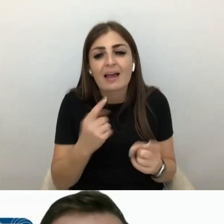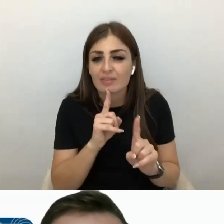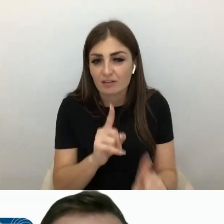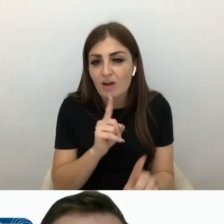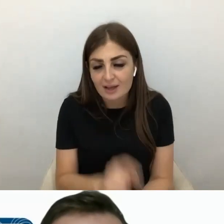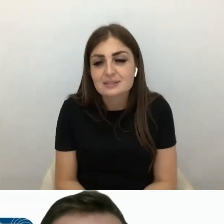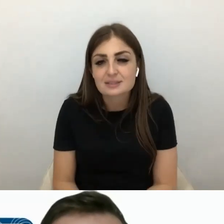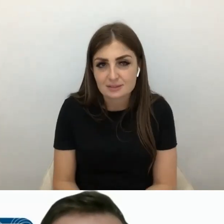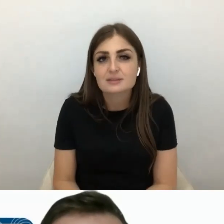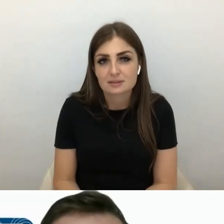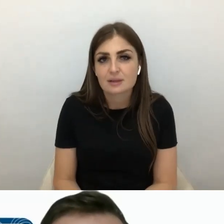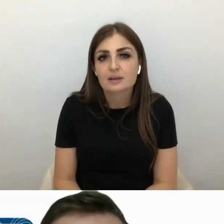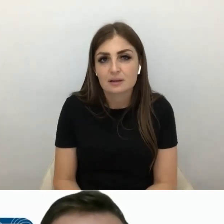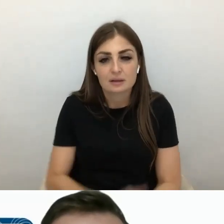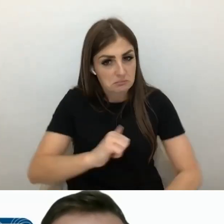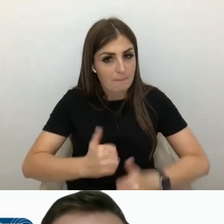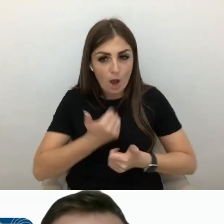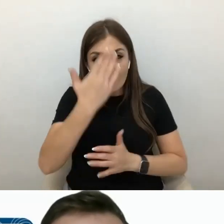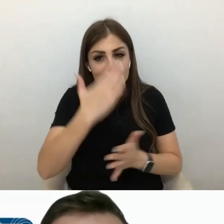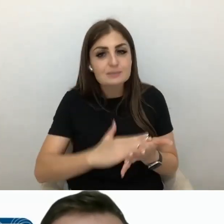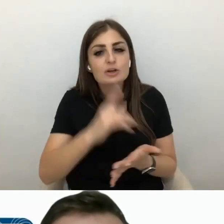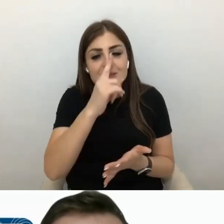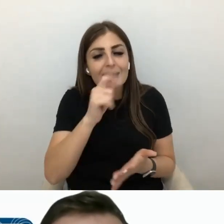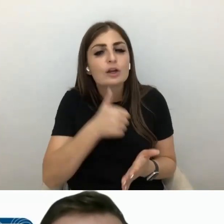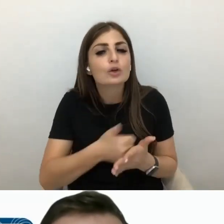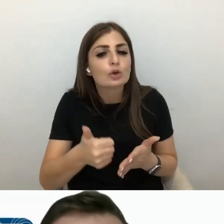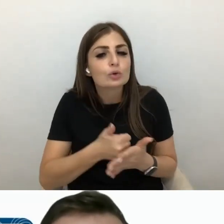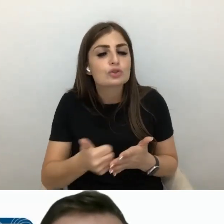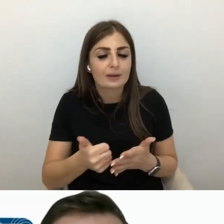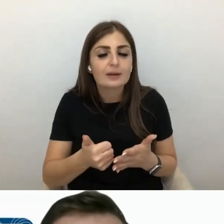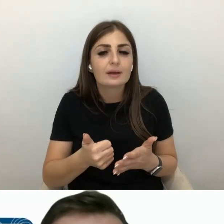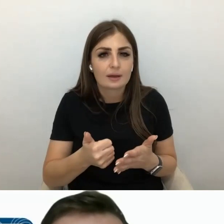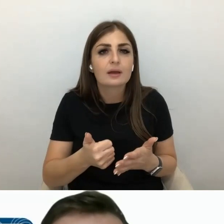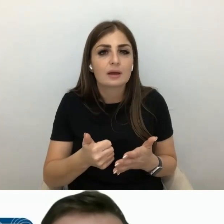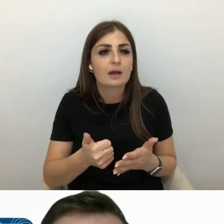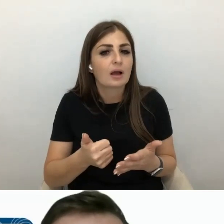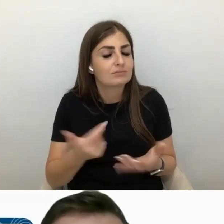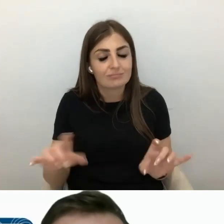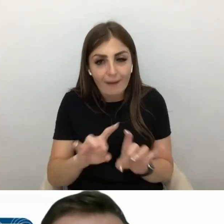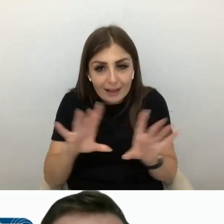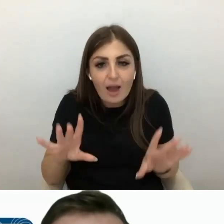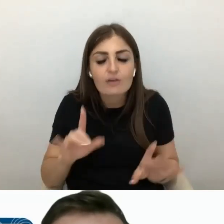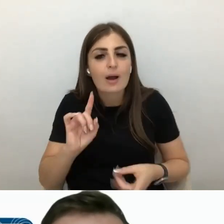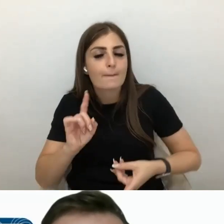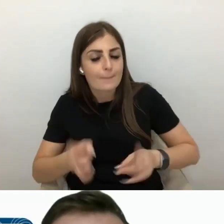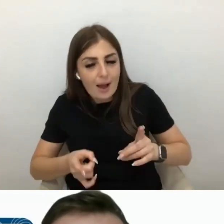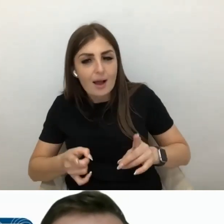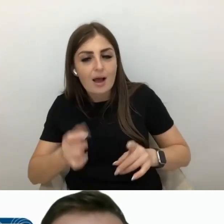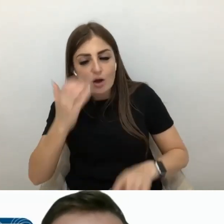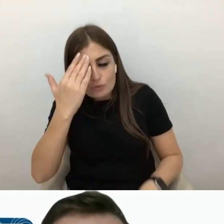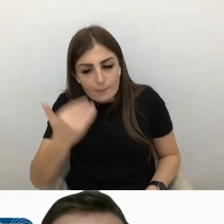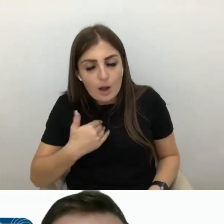I think in my experience it can often be a really clarifying or reassuring thing for